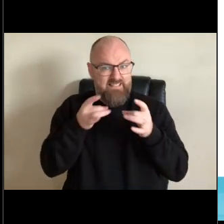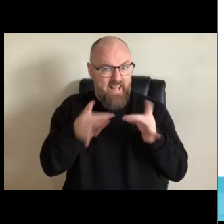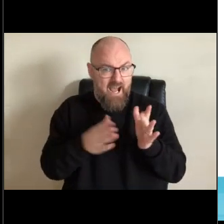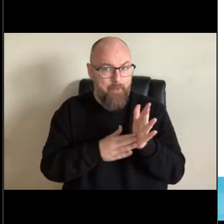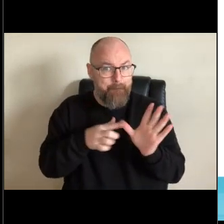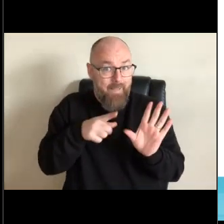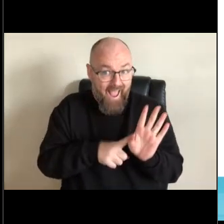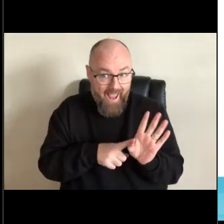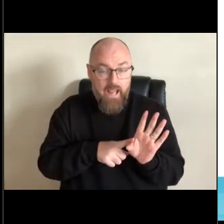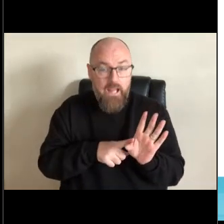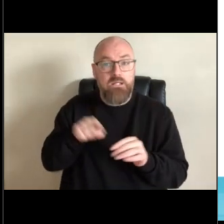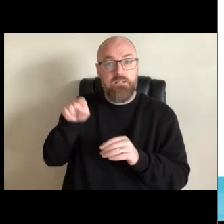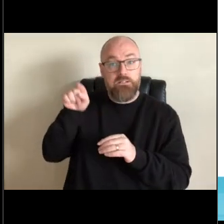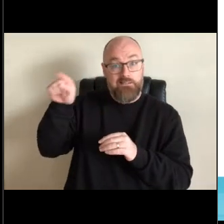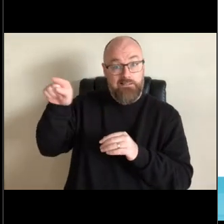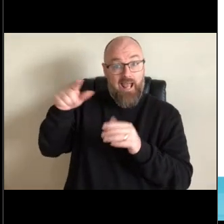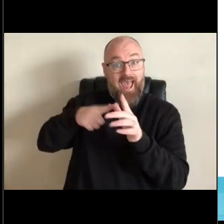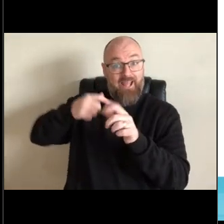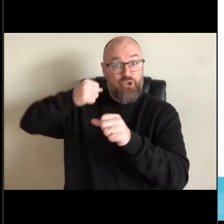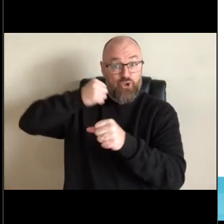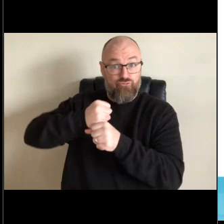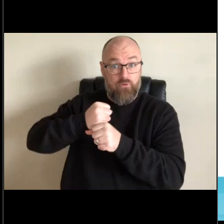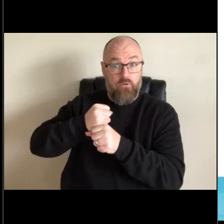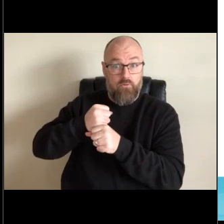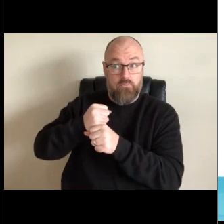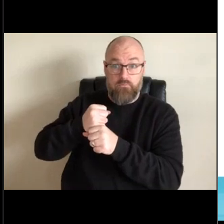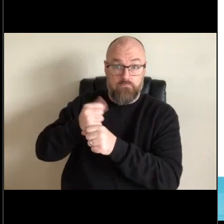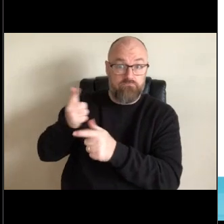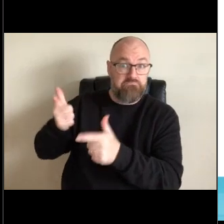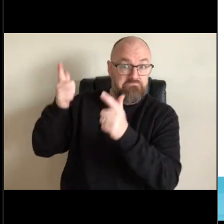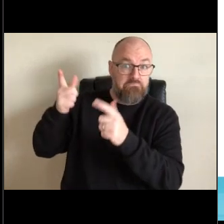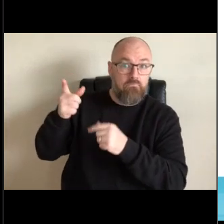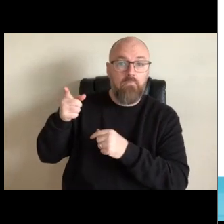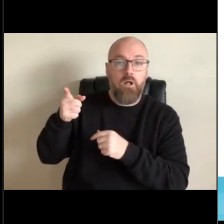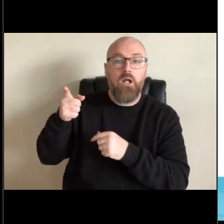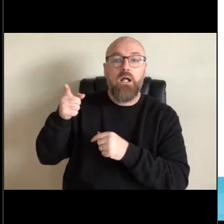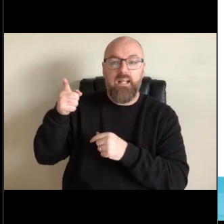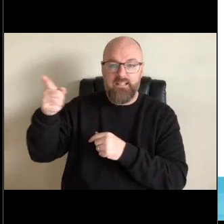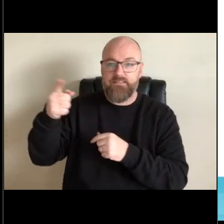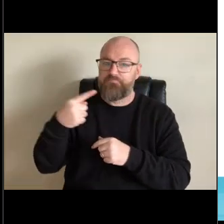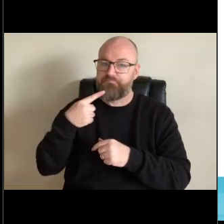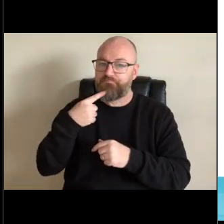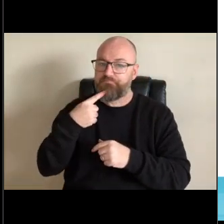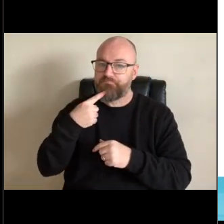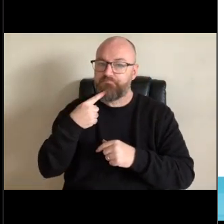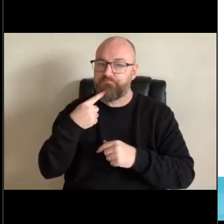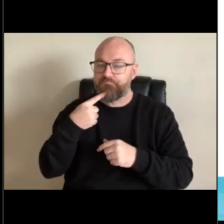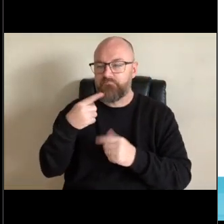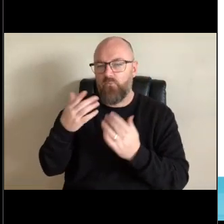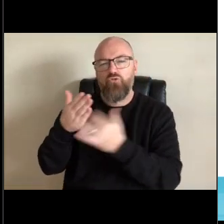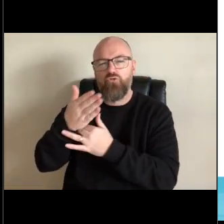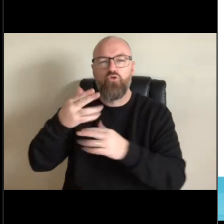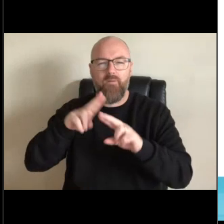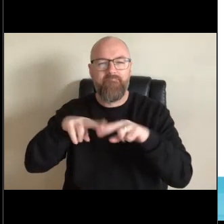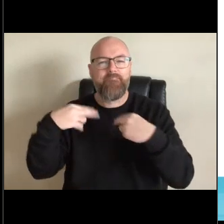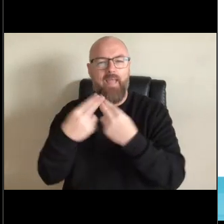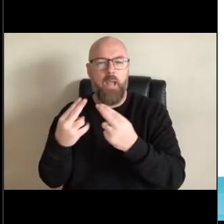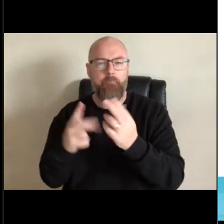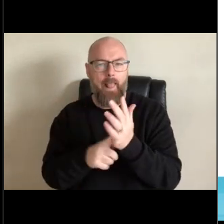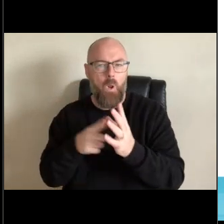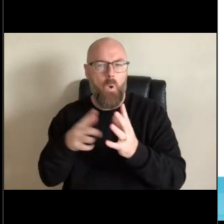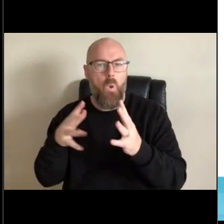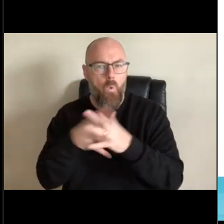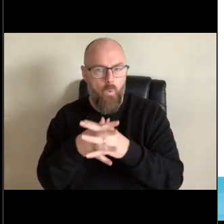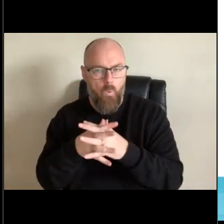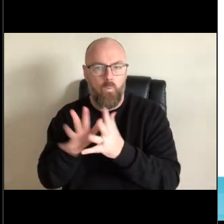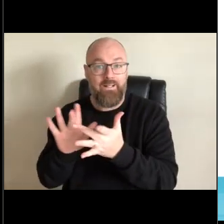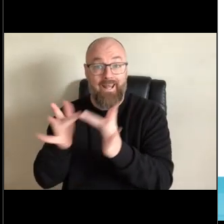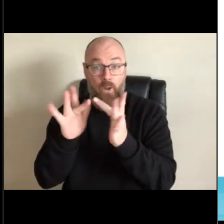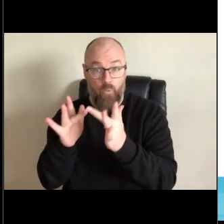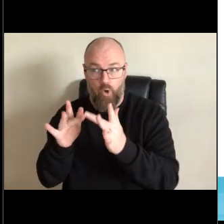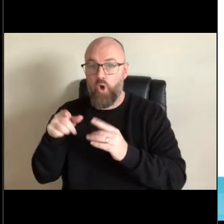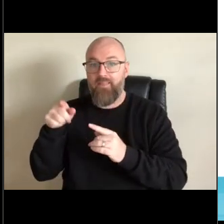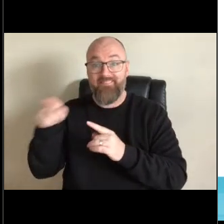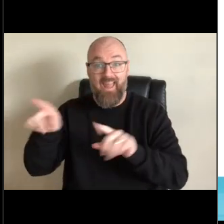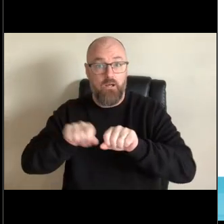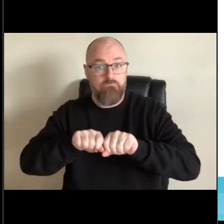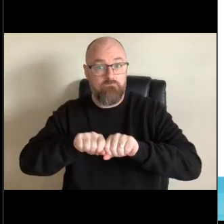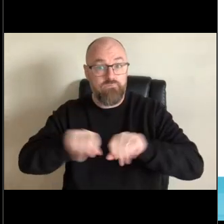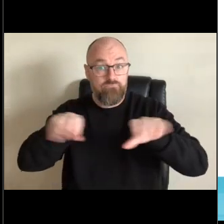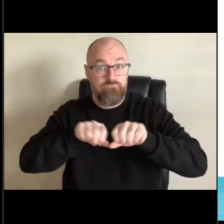General through the um Family Law um Network put out a series of um YouTube videos webinars which